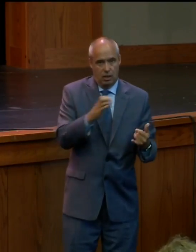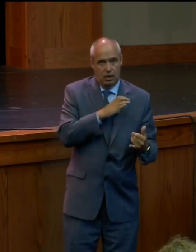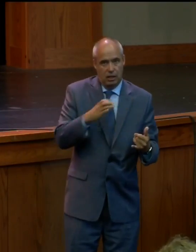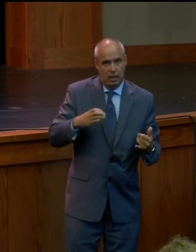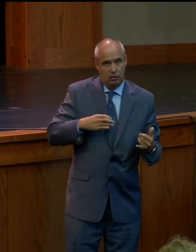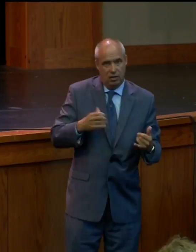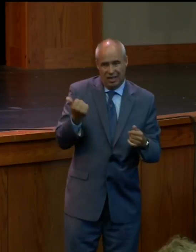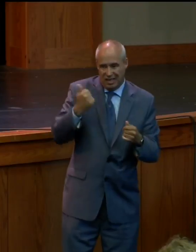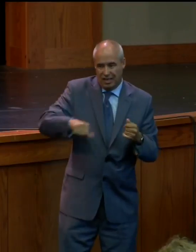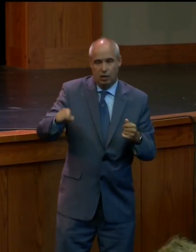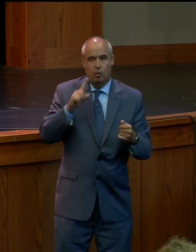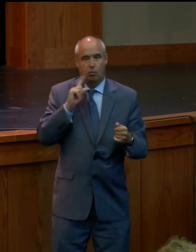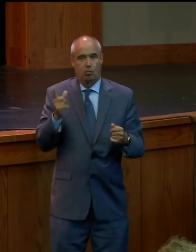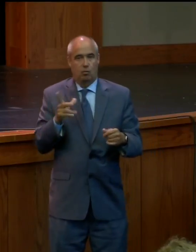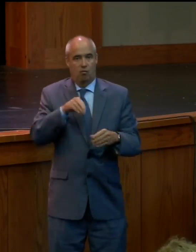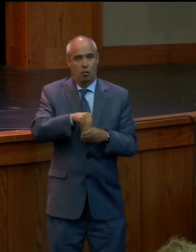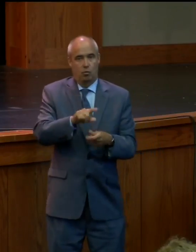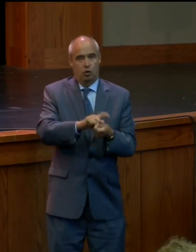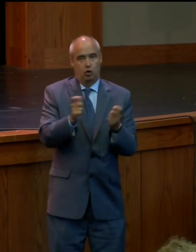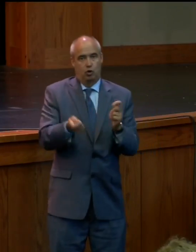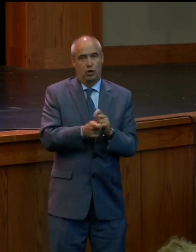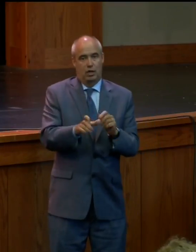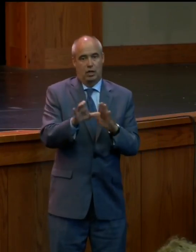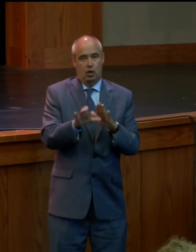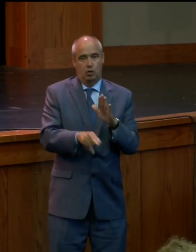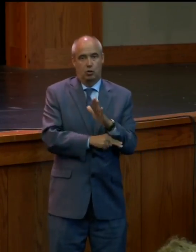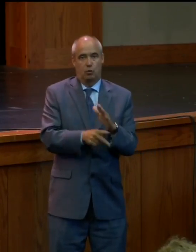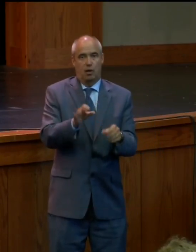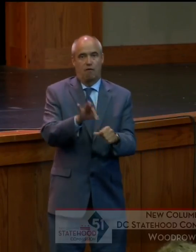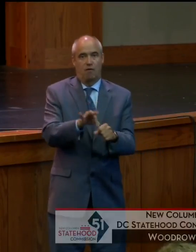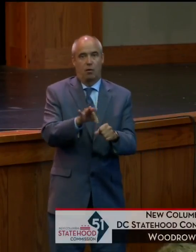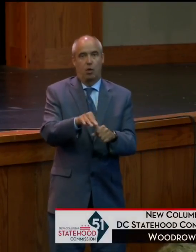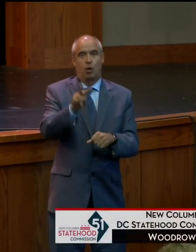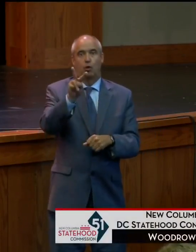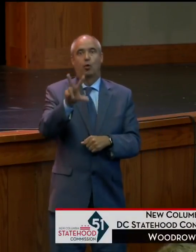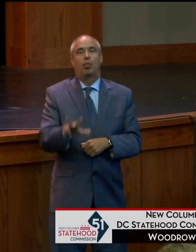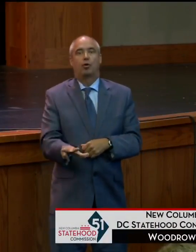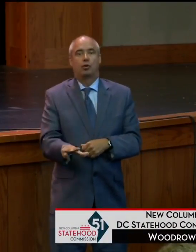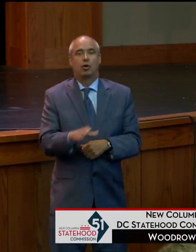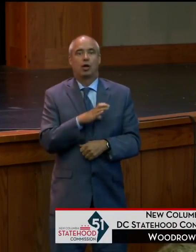CONSTITUTION WITH A BEAR VOTE. IT OUGHT TO BE 2/3 OF THE COUNCIL AND IT OUGHT TO REQUIRE